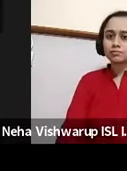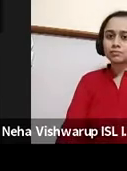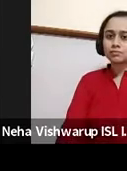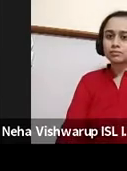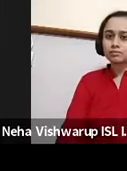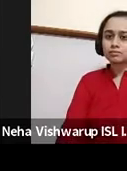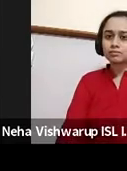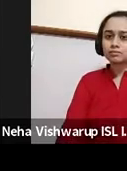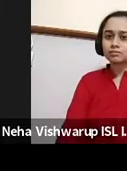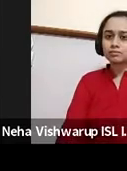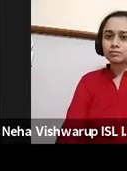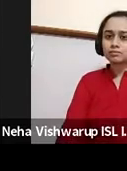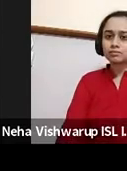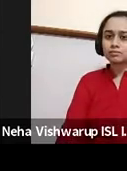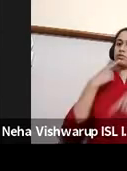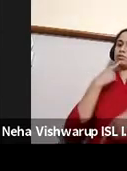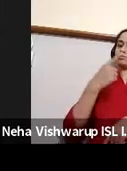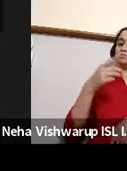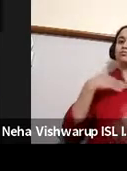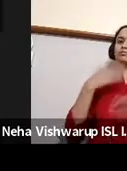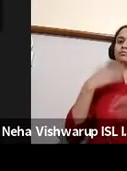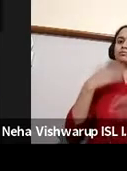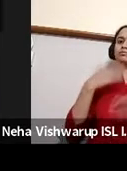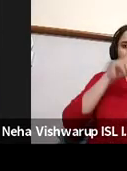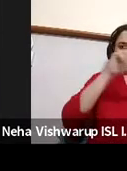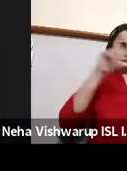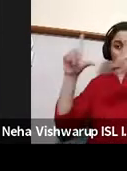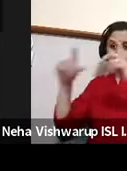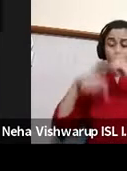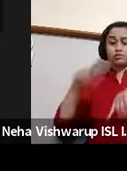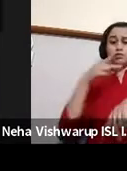broadly speaking comparing these photographs allows us to better see an aesthetic and ethical